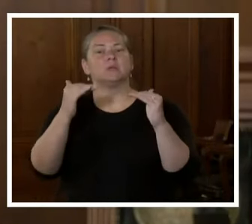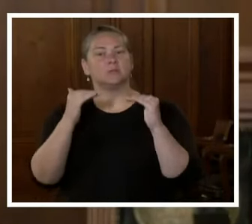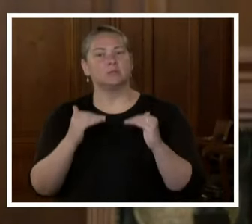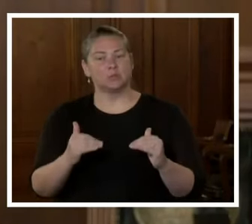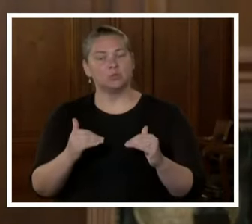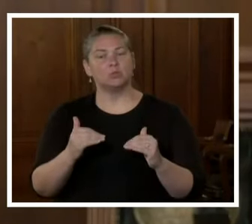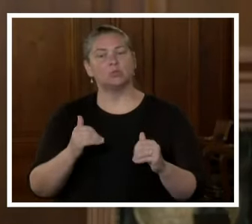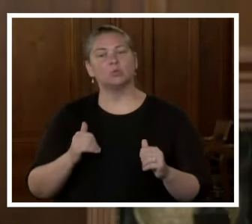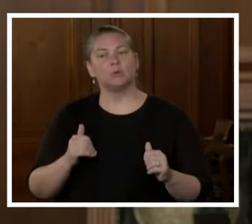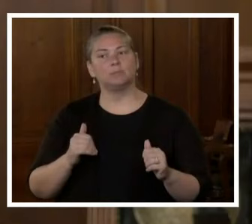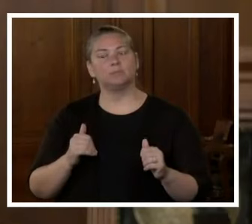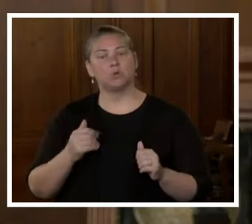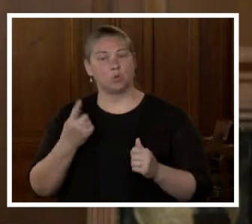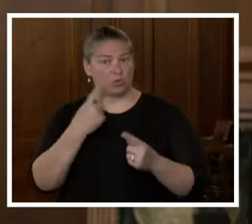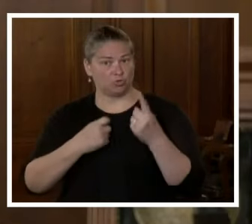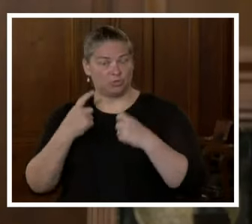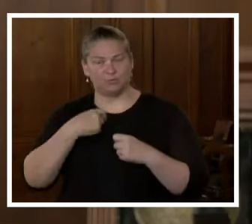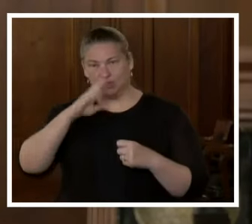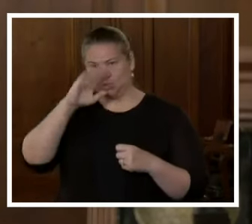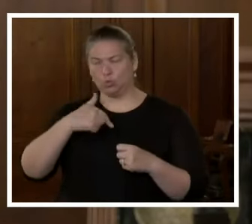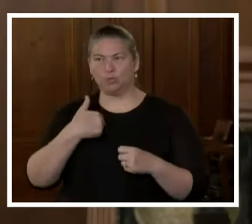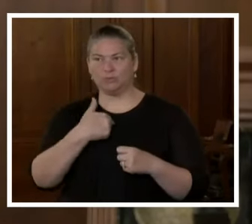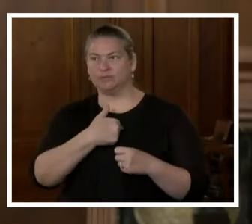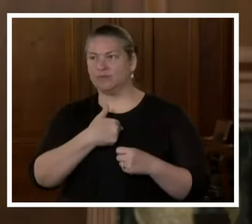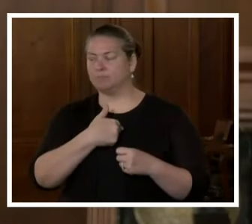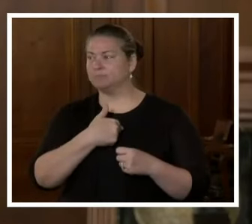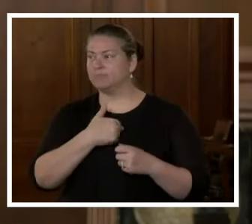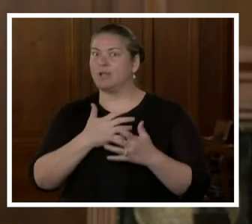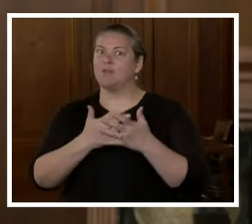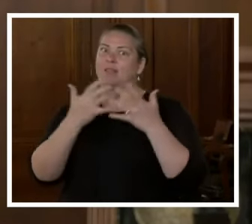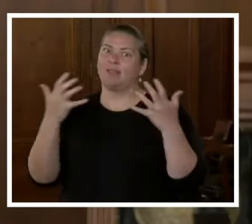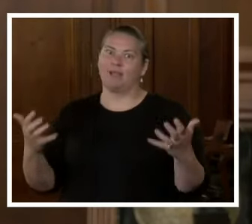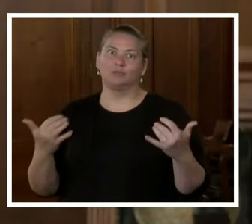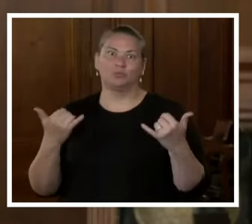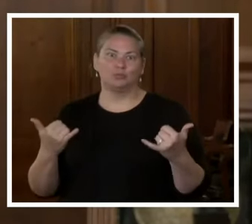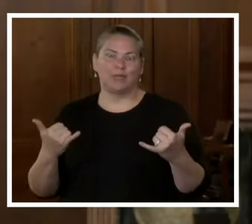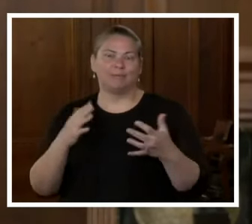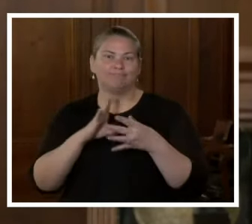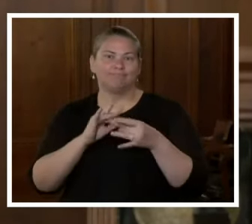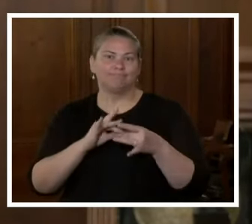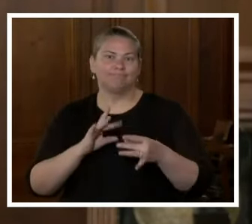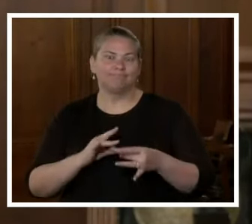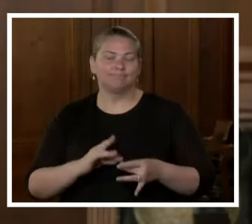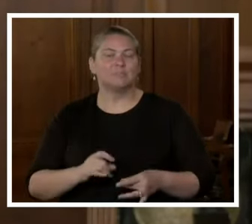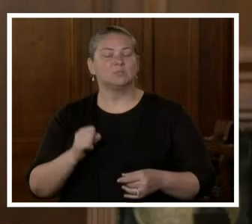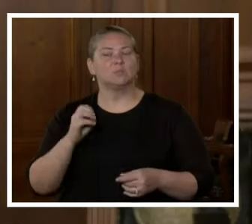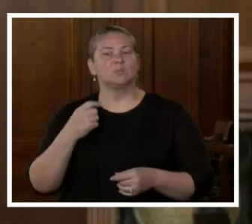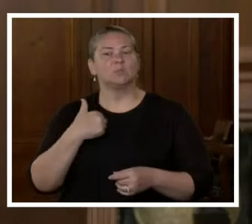THE GOVERNOR'S OFFICE. SO WE DO NOT BELIEVE AT THIS